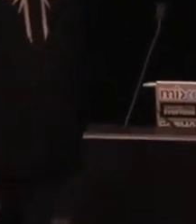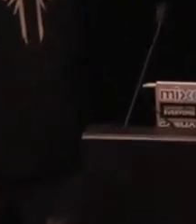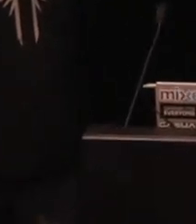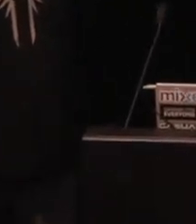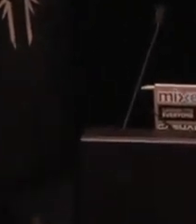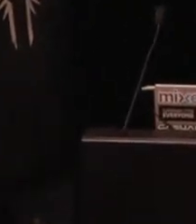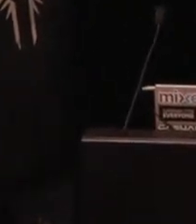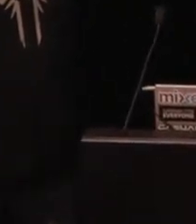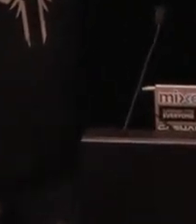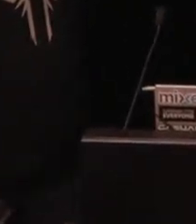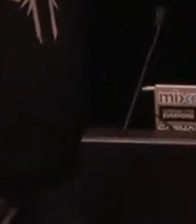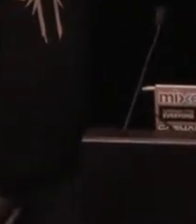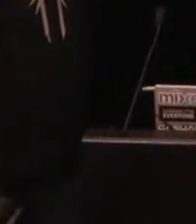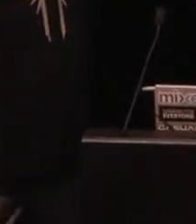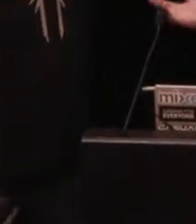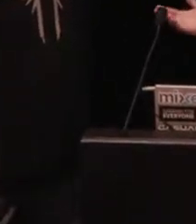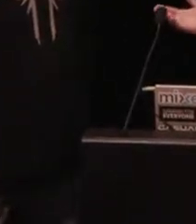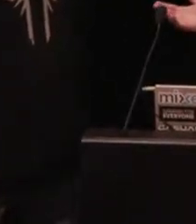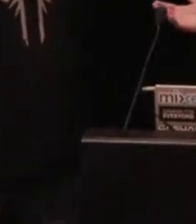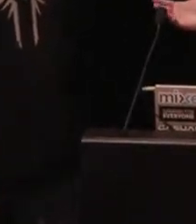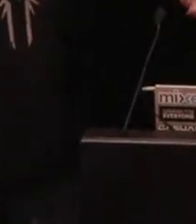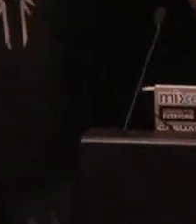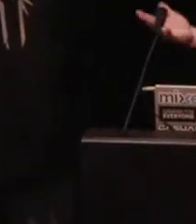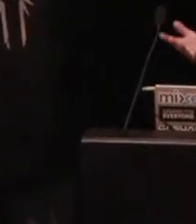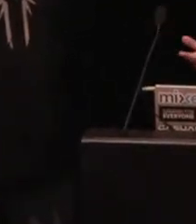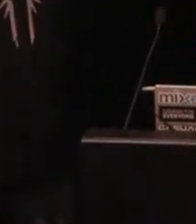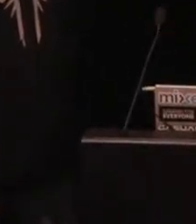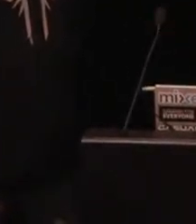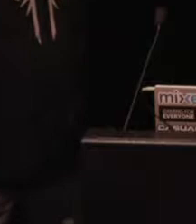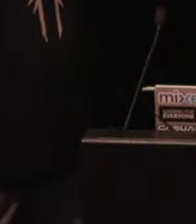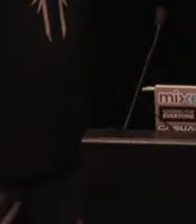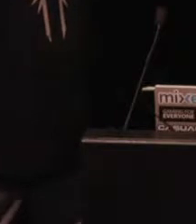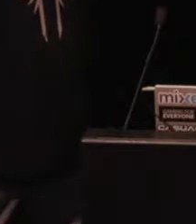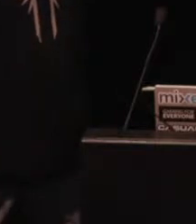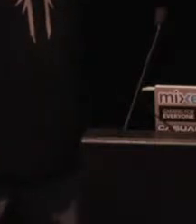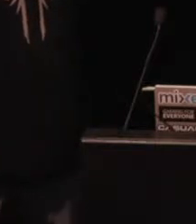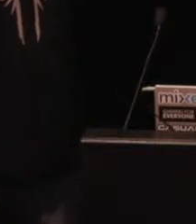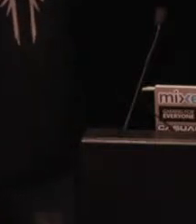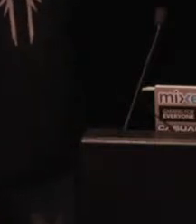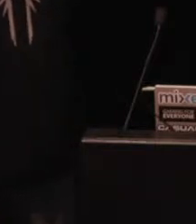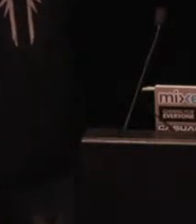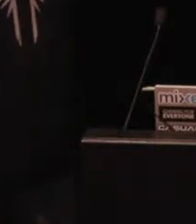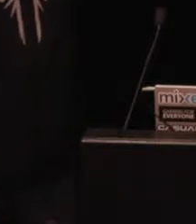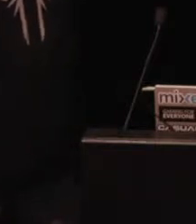a lot about the two of us trying to bring accessibility to Naughty Dog.